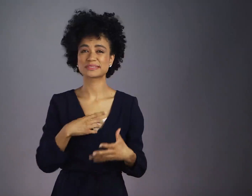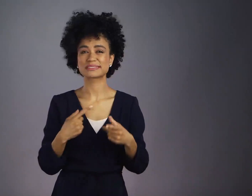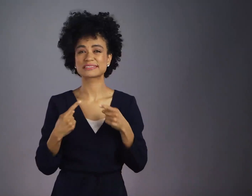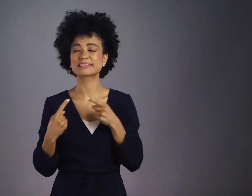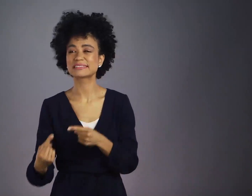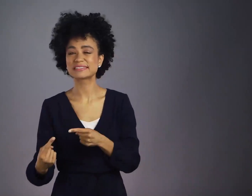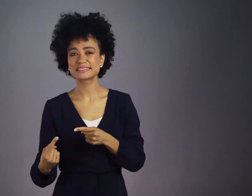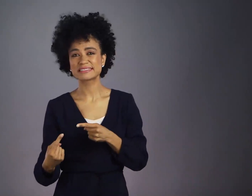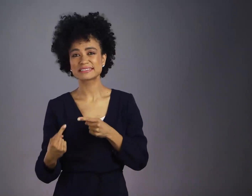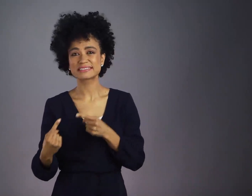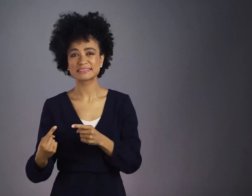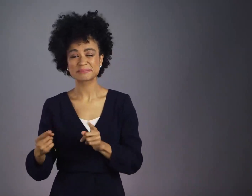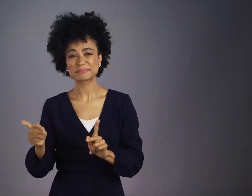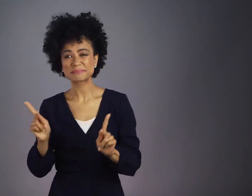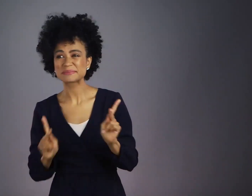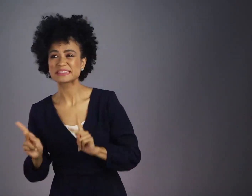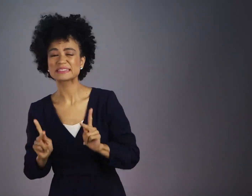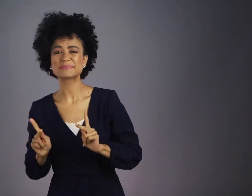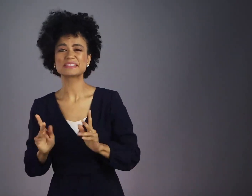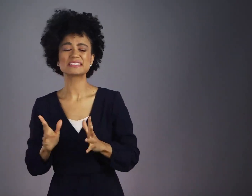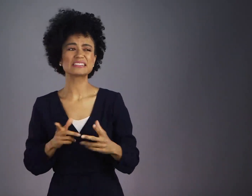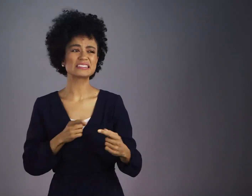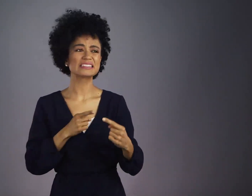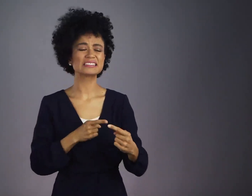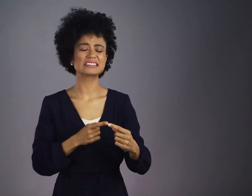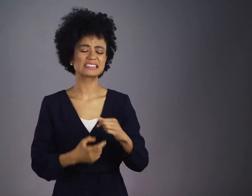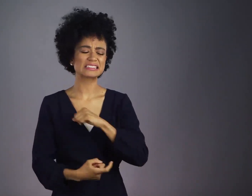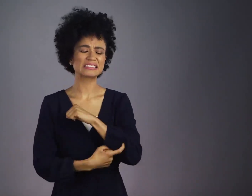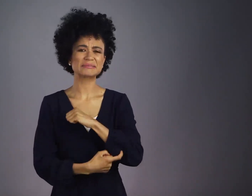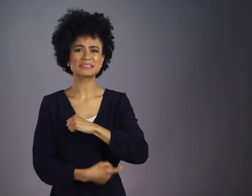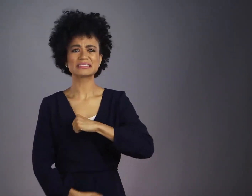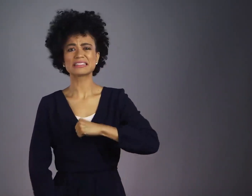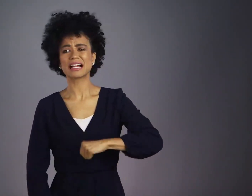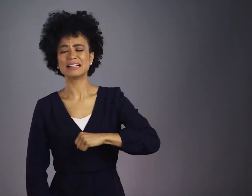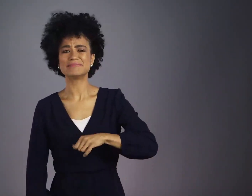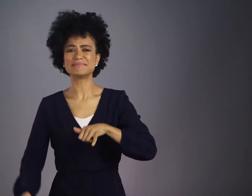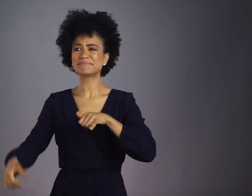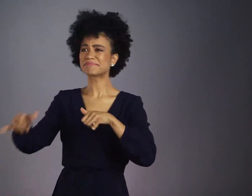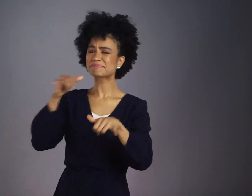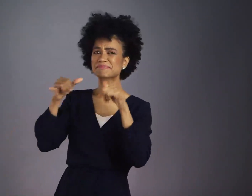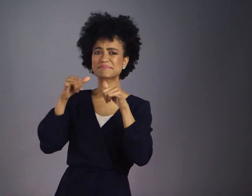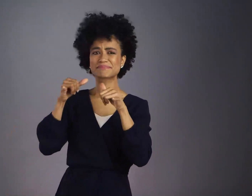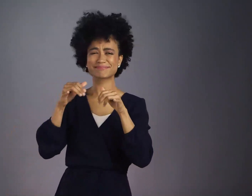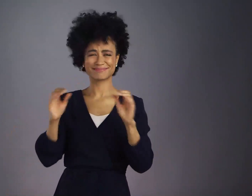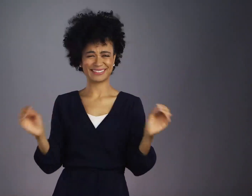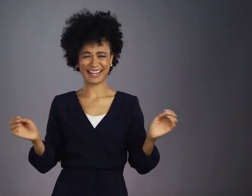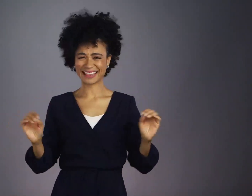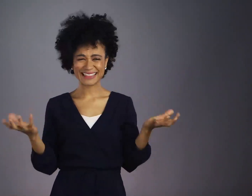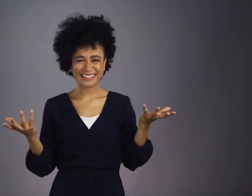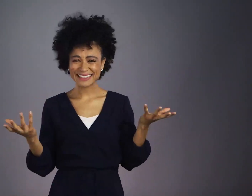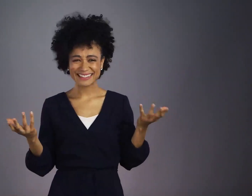And we have ceased ﬁghting anything or anyone — even alcohol.